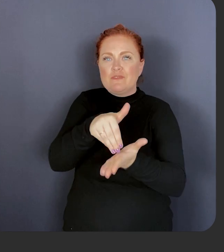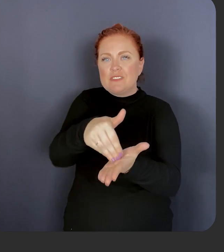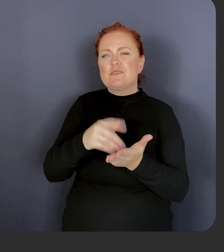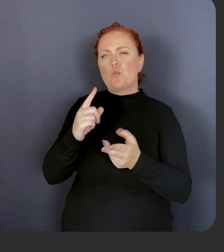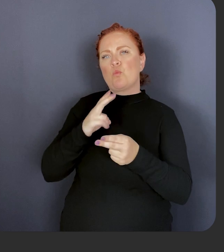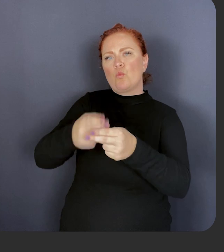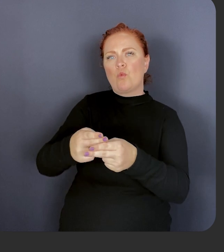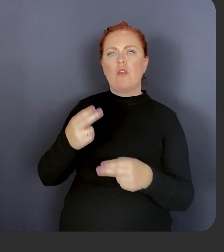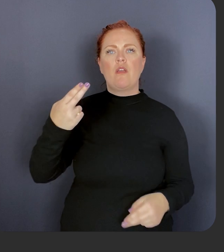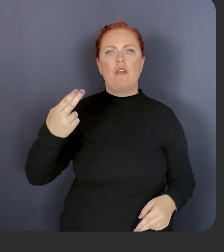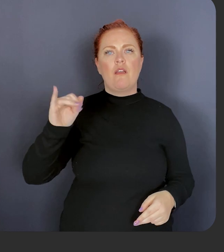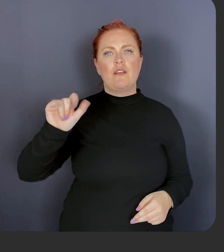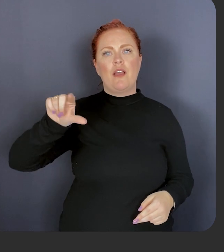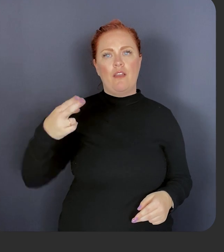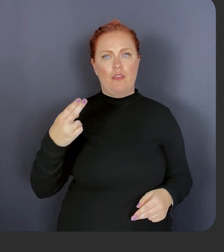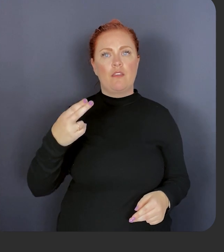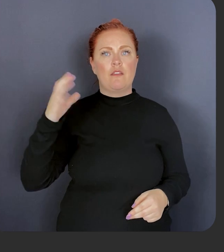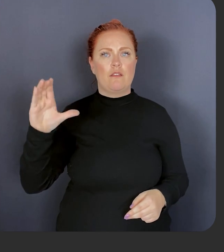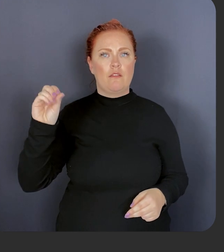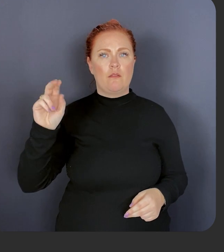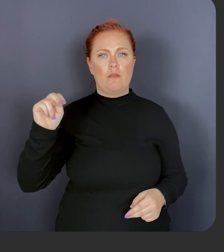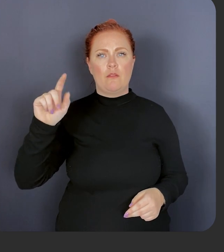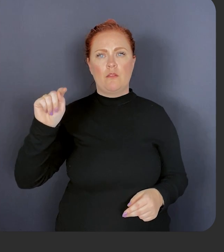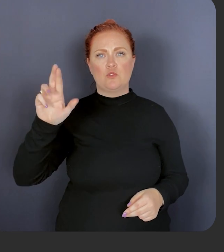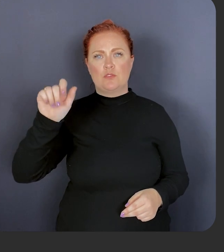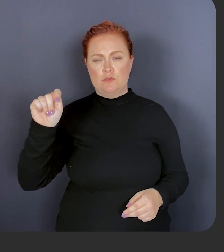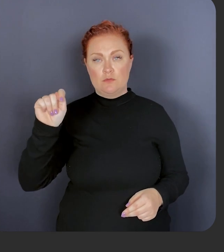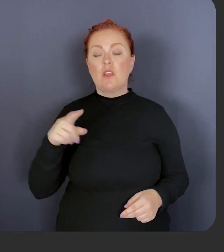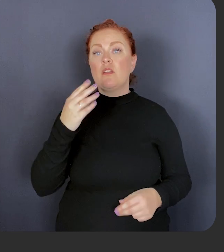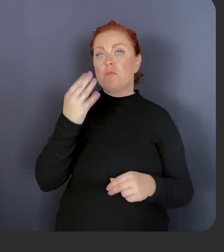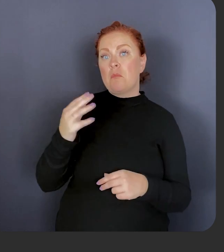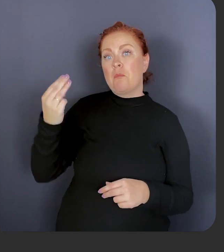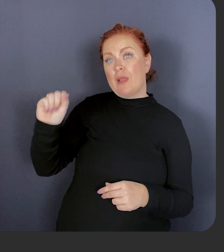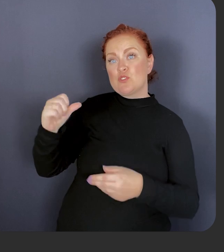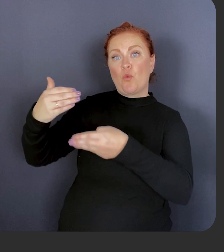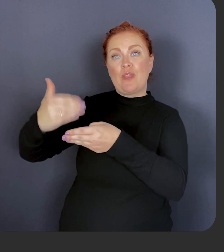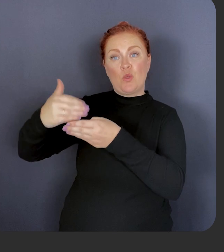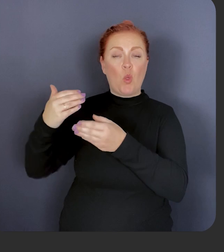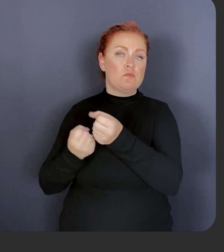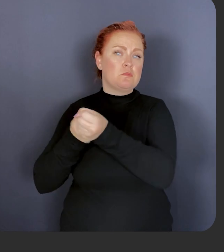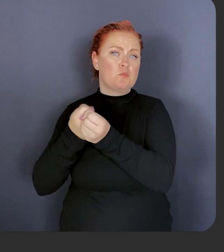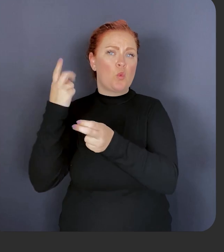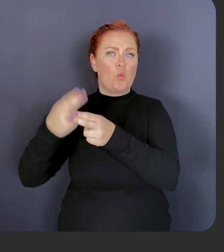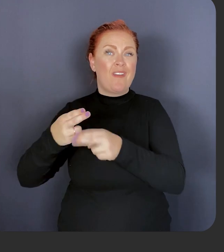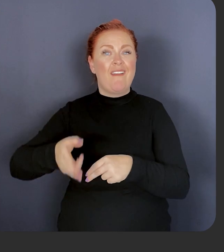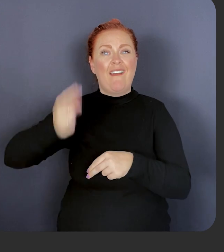to call high contrast mode. So Microsoft Window supports an accessibility feature called High Contrast Mode.